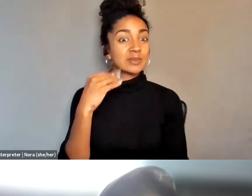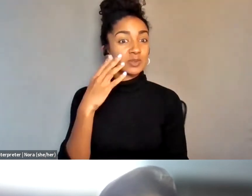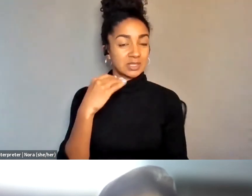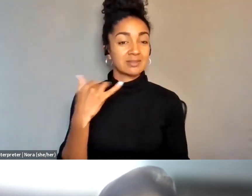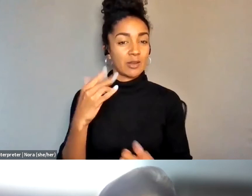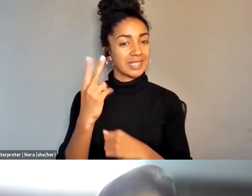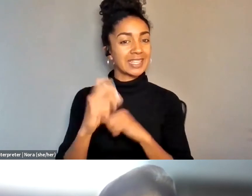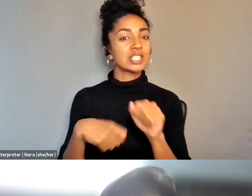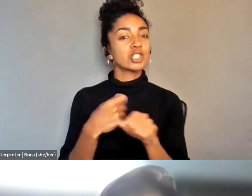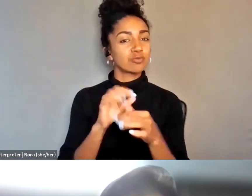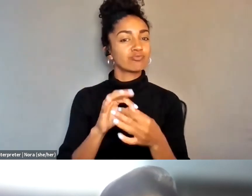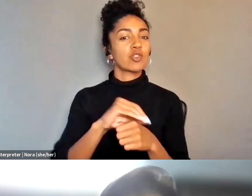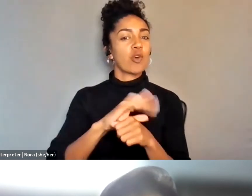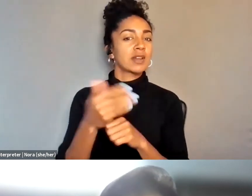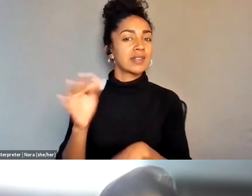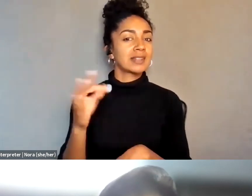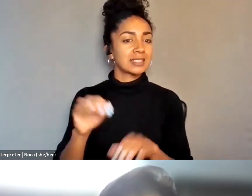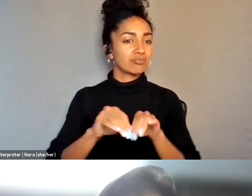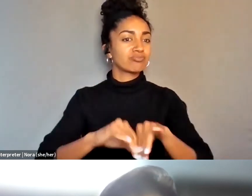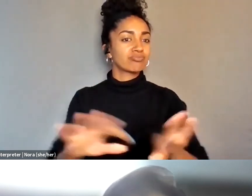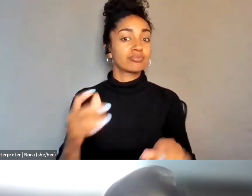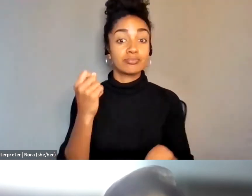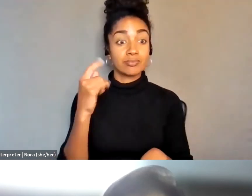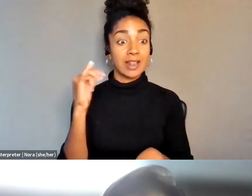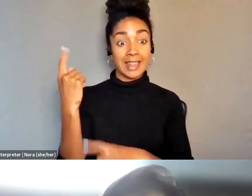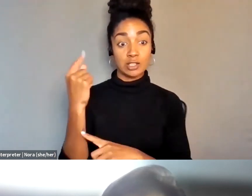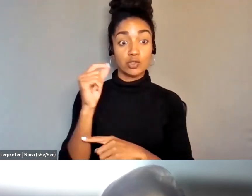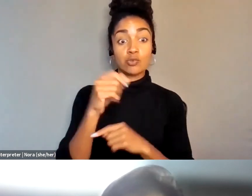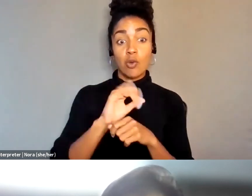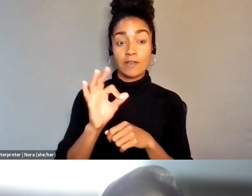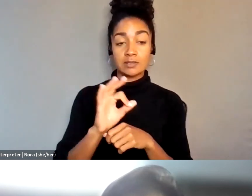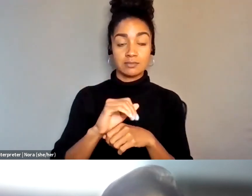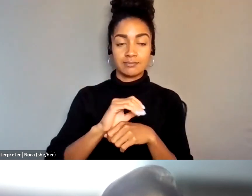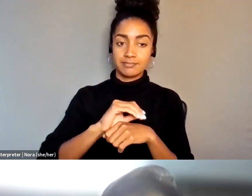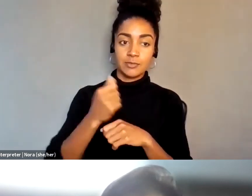Vietnam as it has this year,